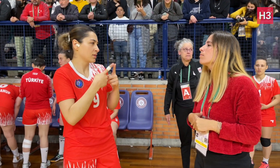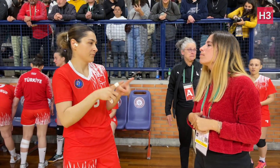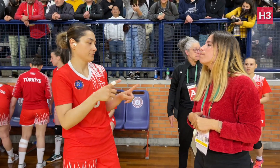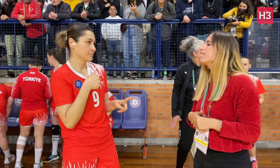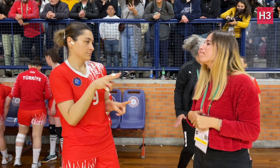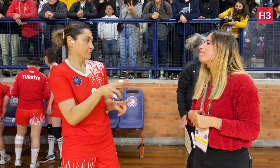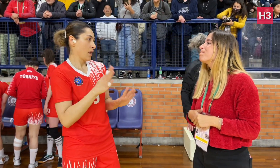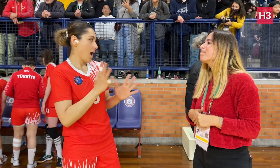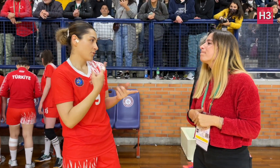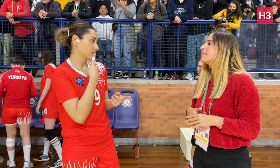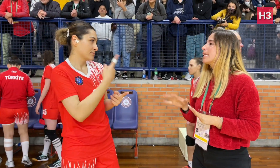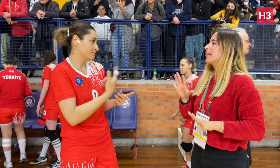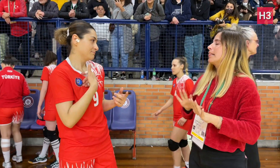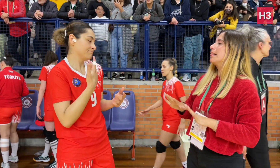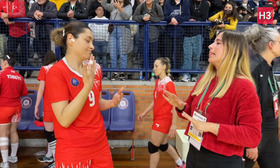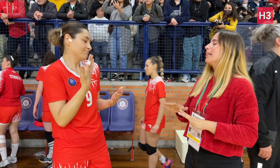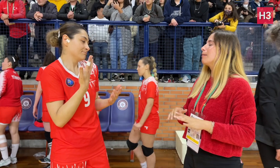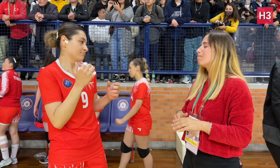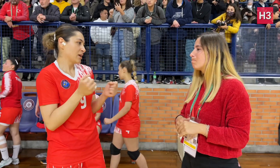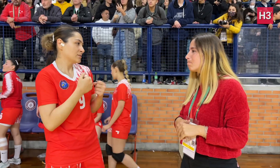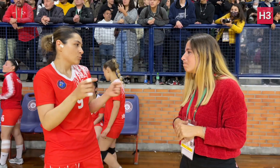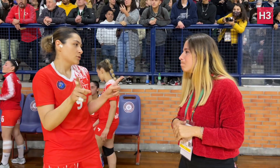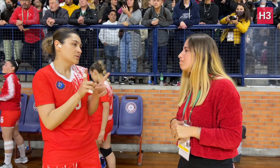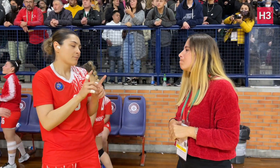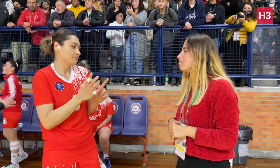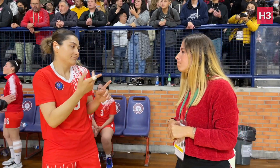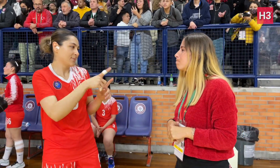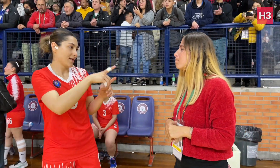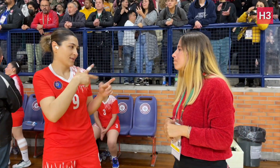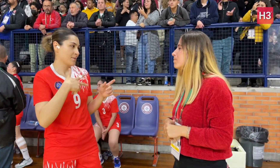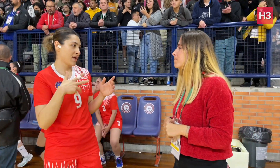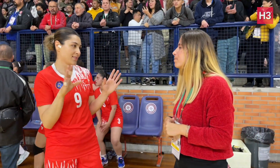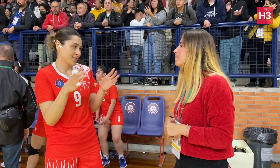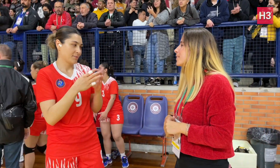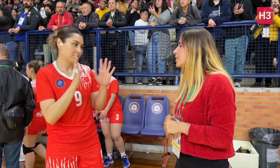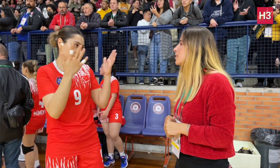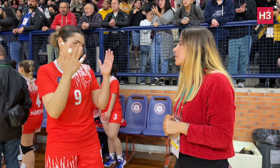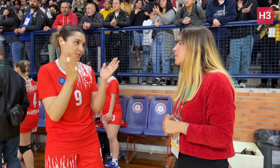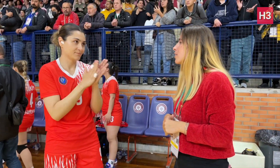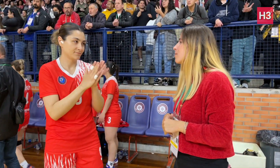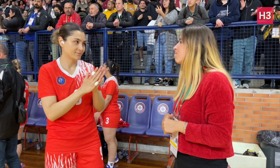during the games from how we usually played. I can’t tell you more though, but we did our best as a team.